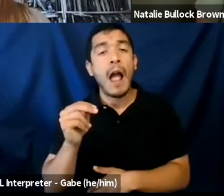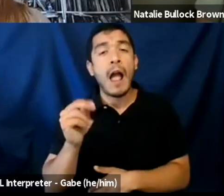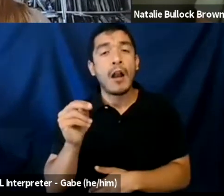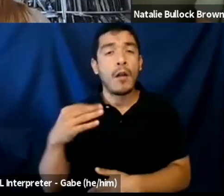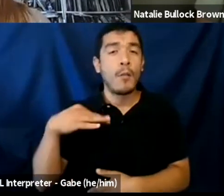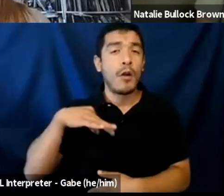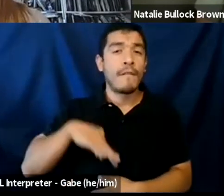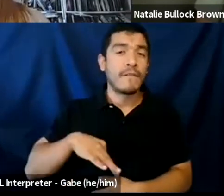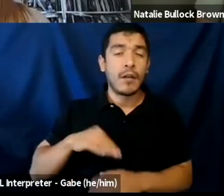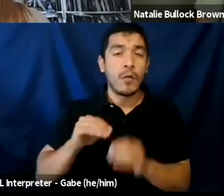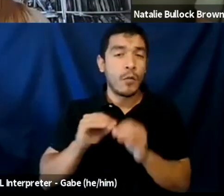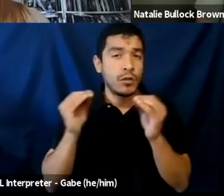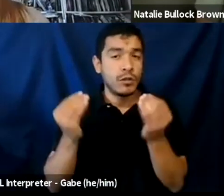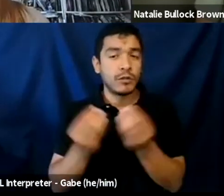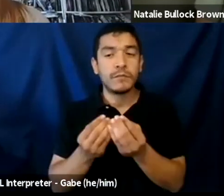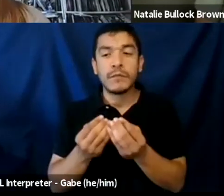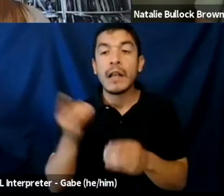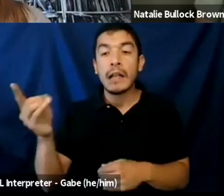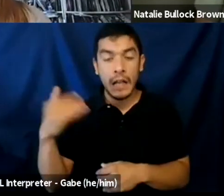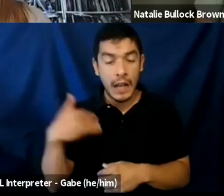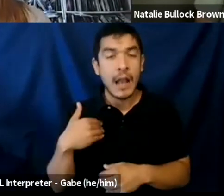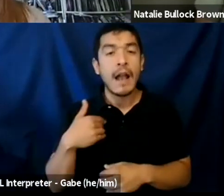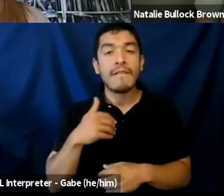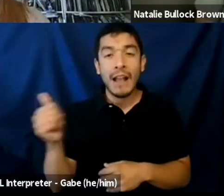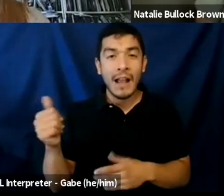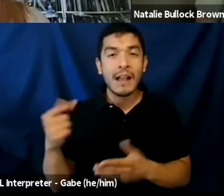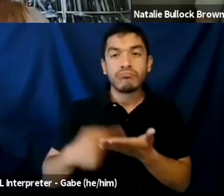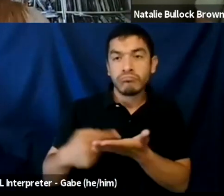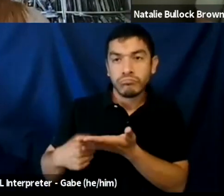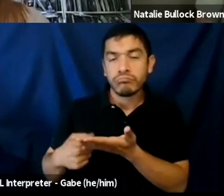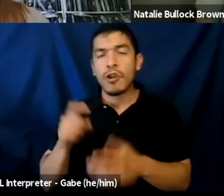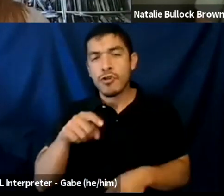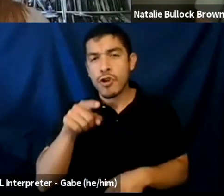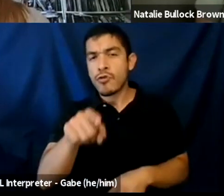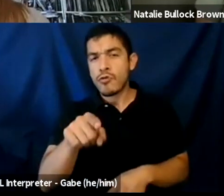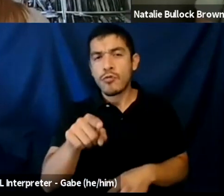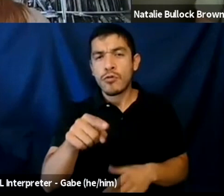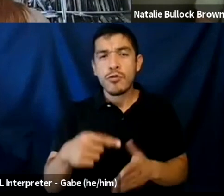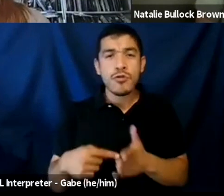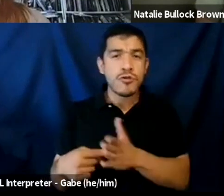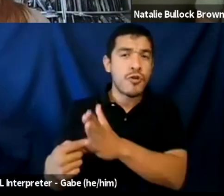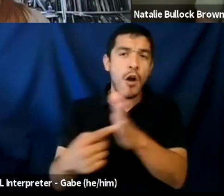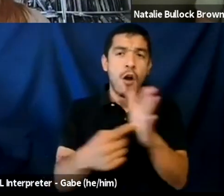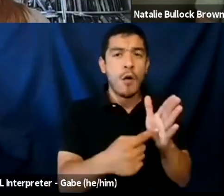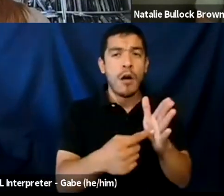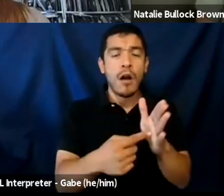And there is a debate. Should you show a unfinished piece